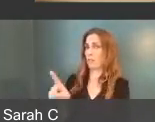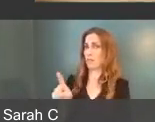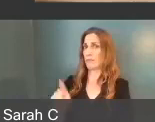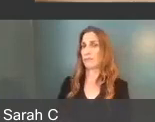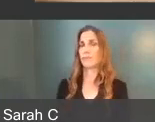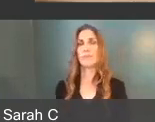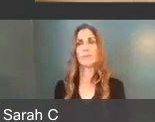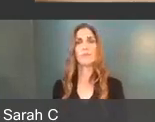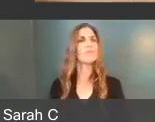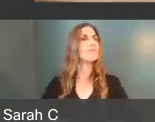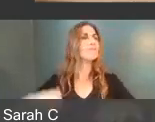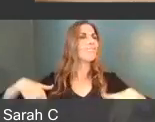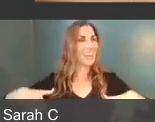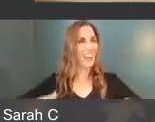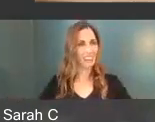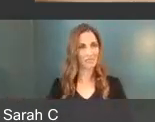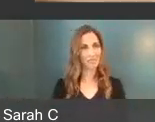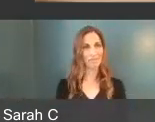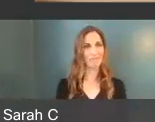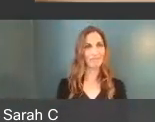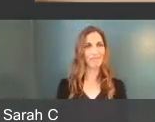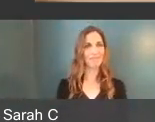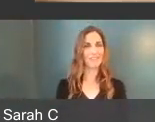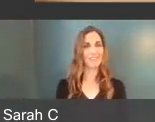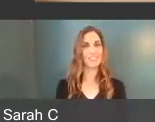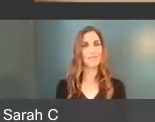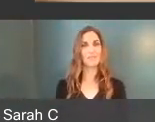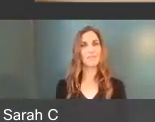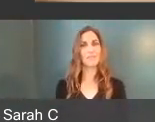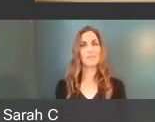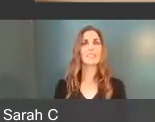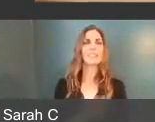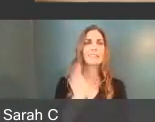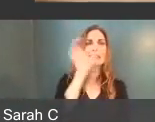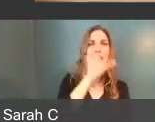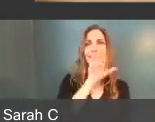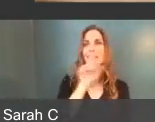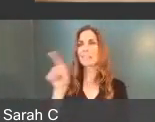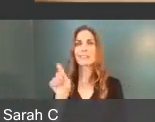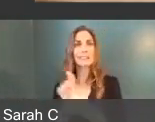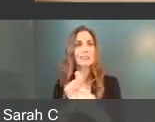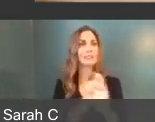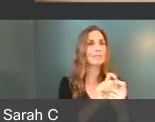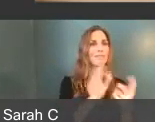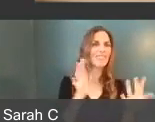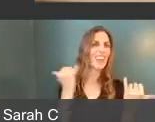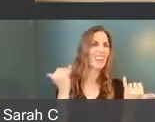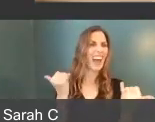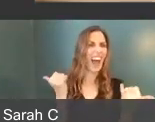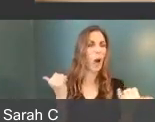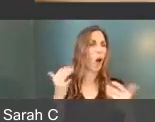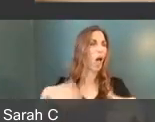[Commissioner Arkoosh] Not yet. I know sites are being scouted as I speak and so I don't, as soon as we have that